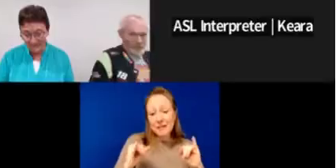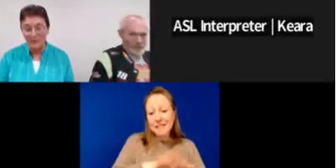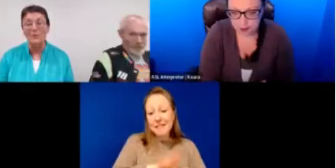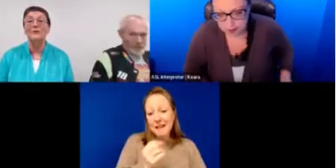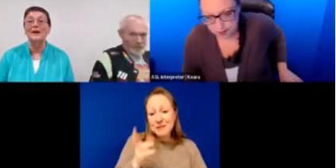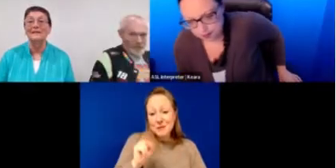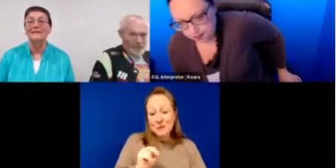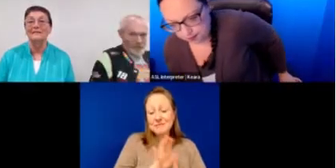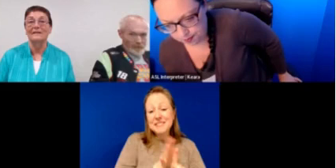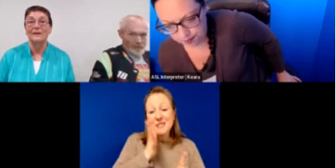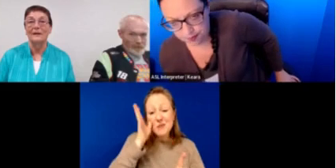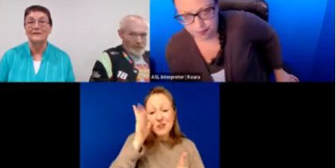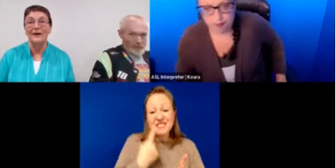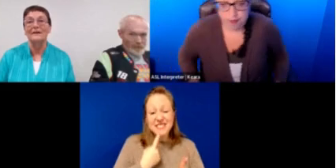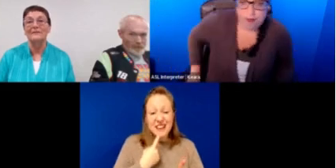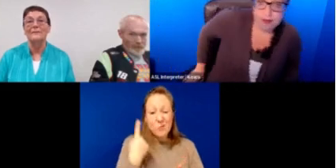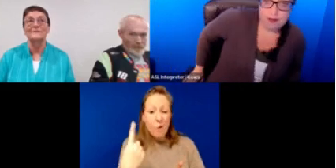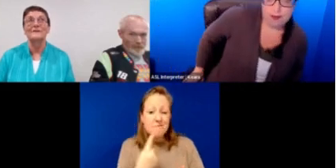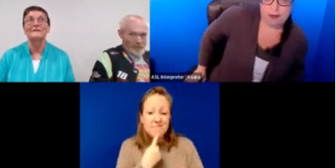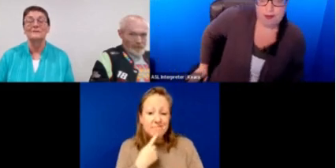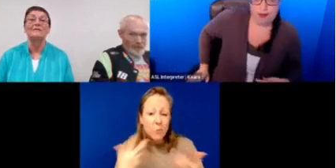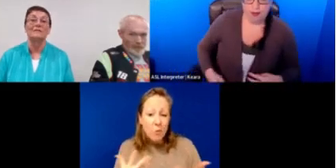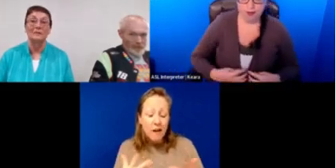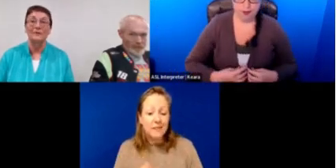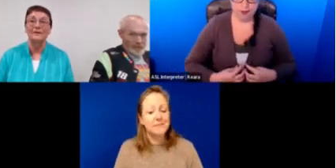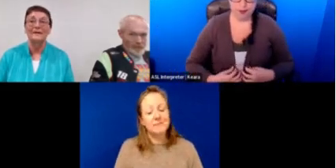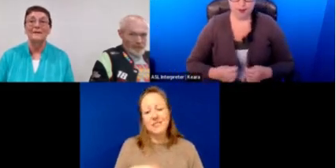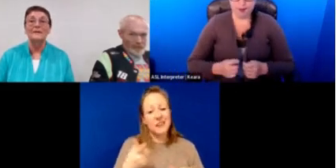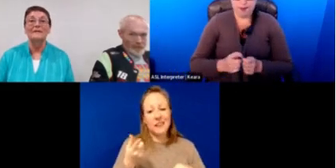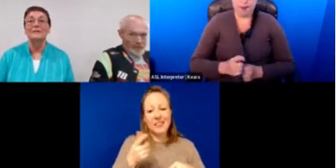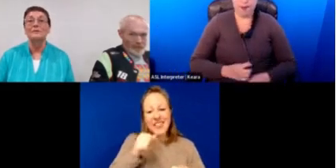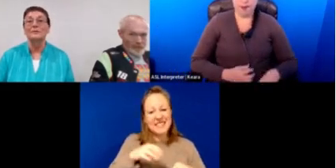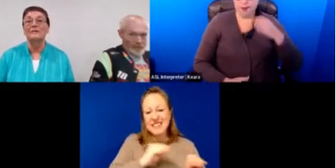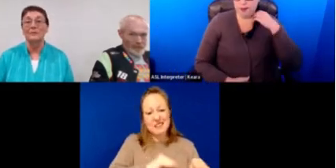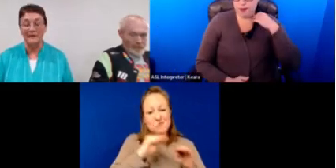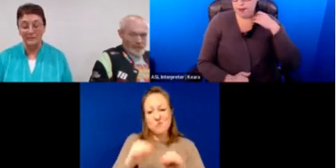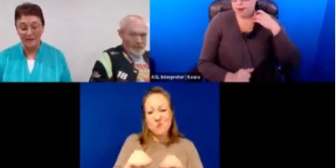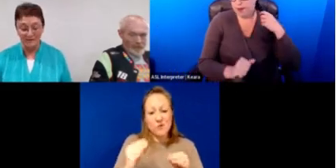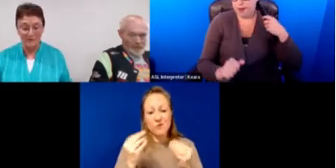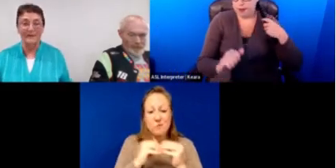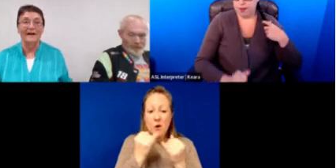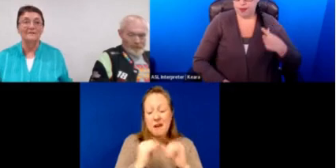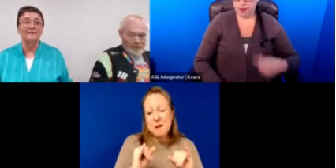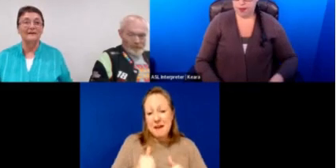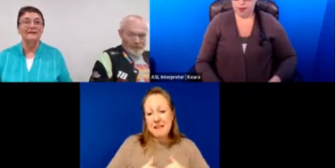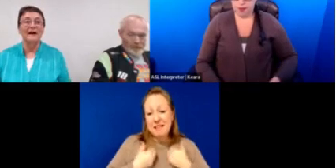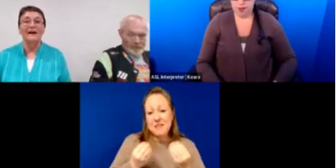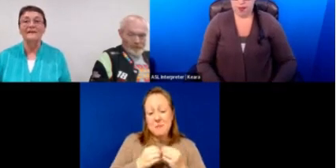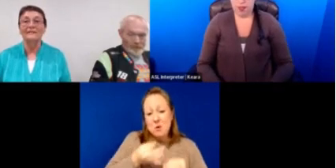that their one regret is that they had to not have the opportunity to do this sooner, because it really was break bread stream life. Alright, next